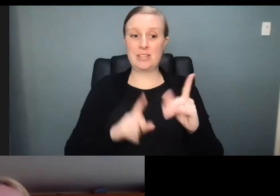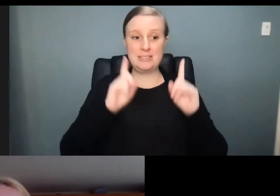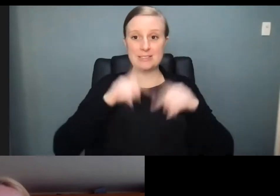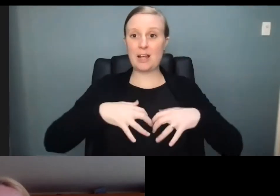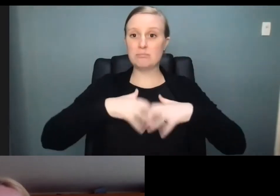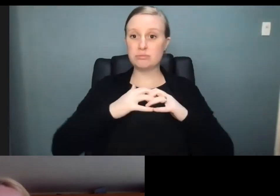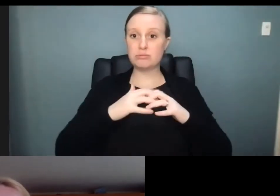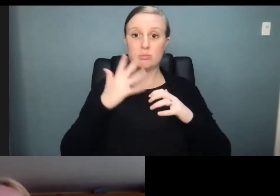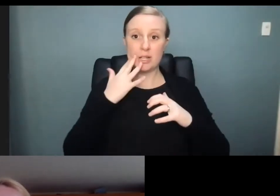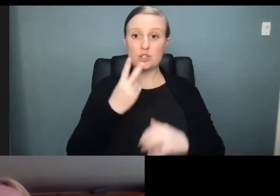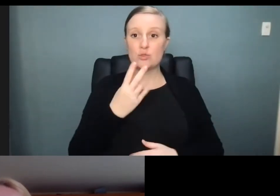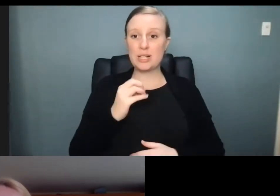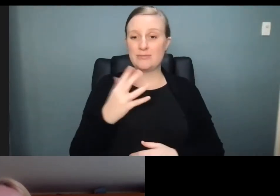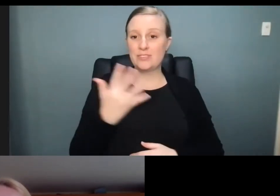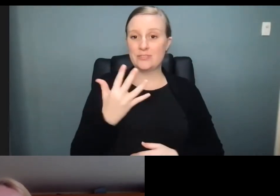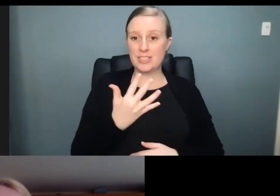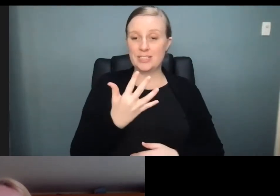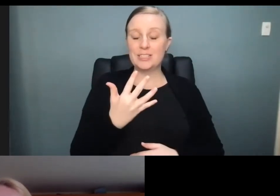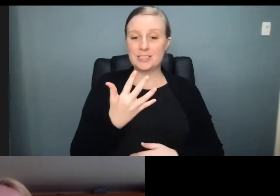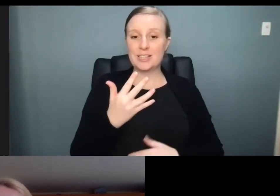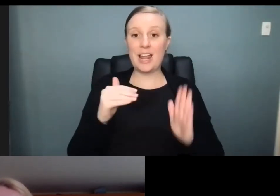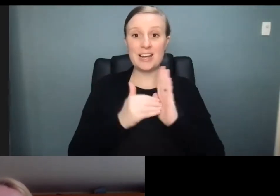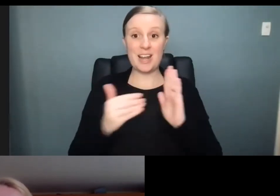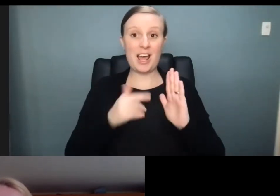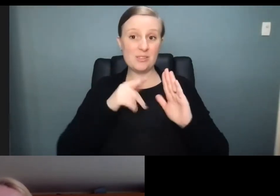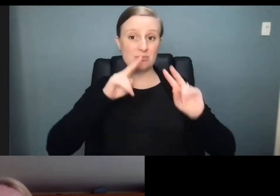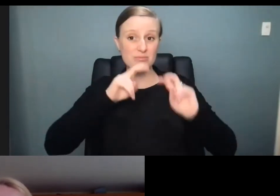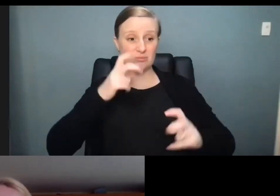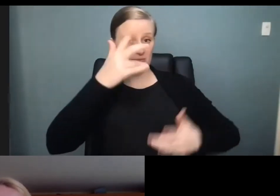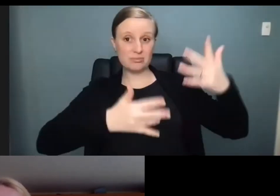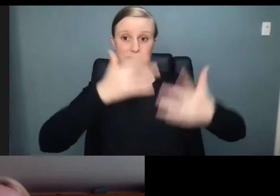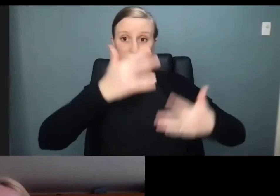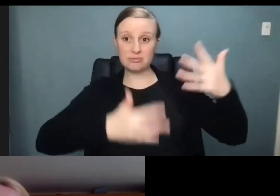present where it's become the recognized benchmark for measuring the digital divide in Australia.